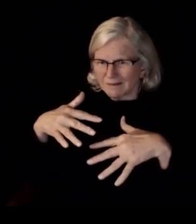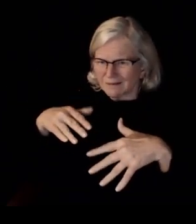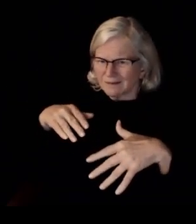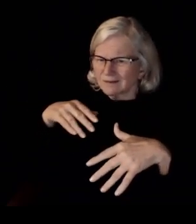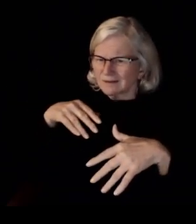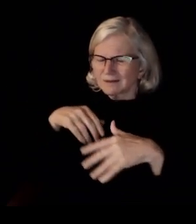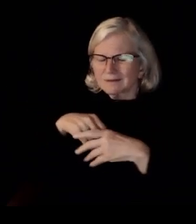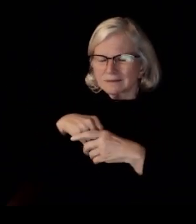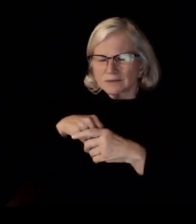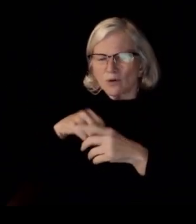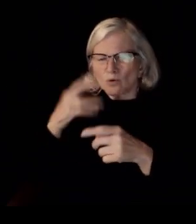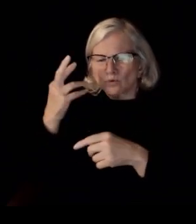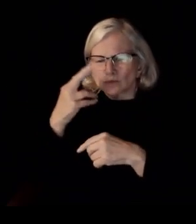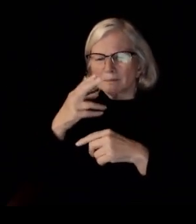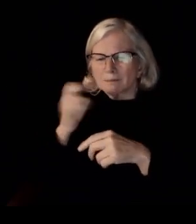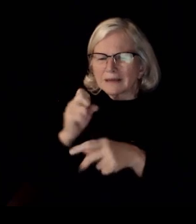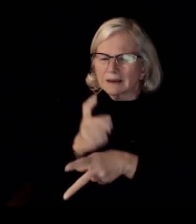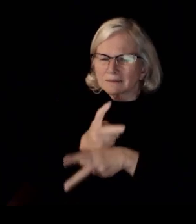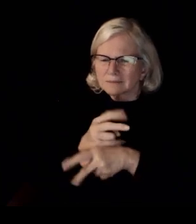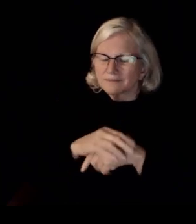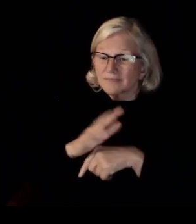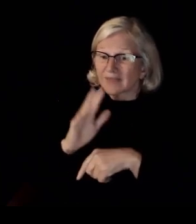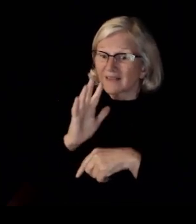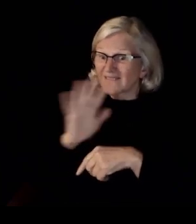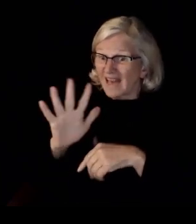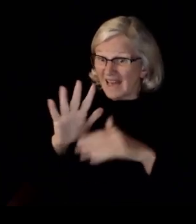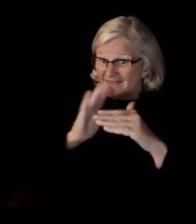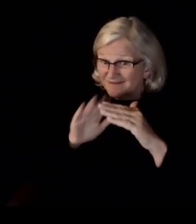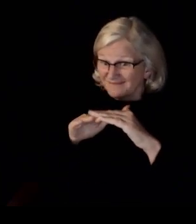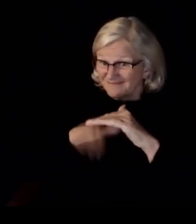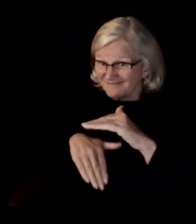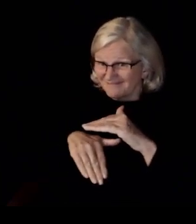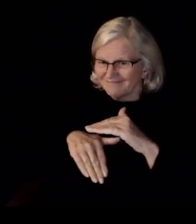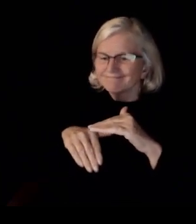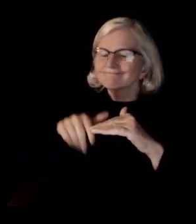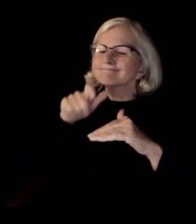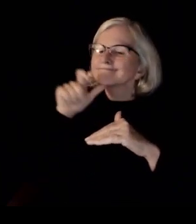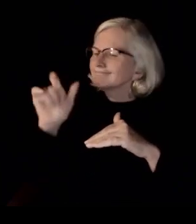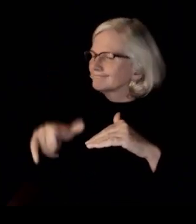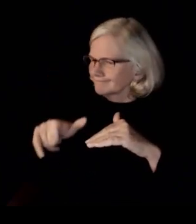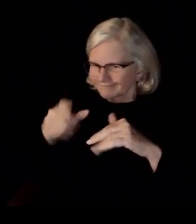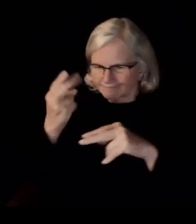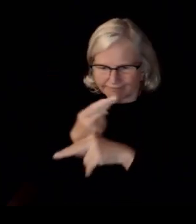and under are exempt from the executive order pediatricians in the CDC have advised that